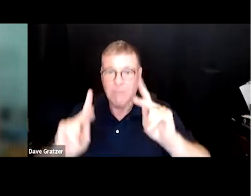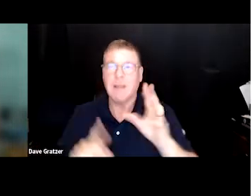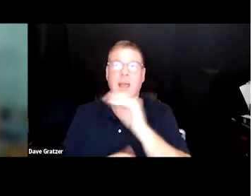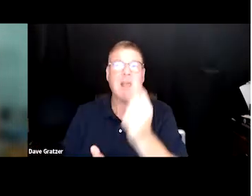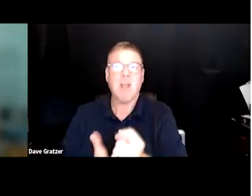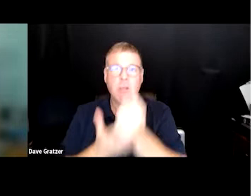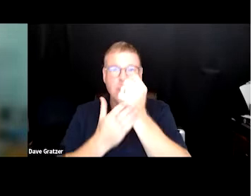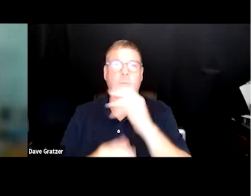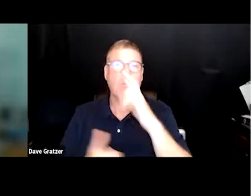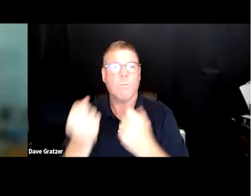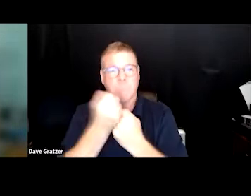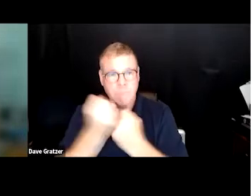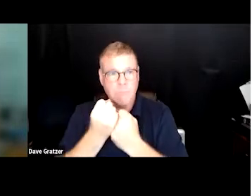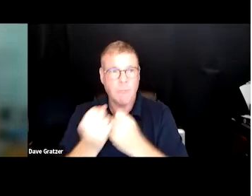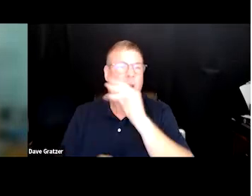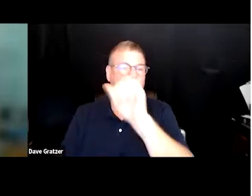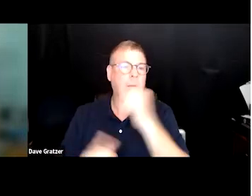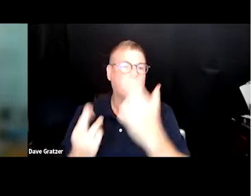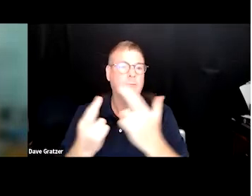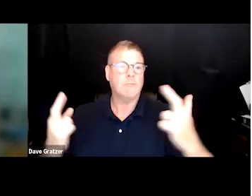or support and other resources.